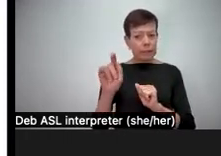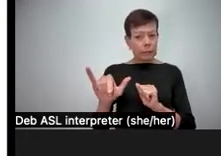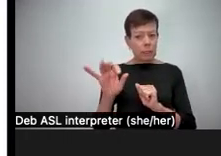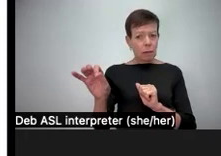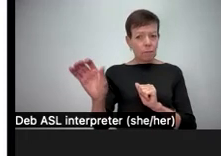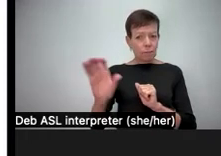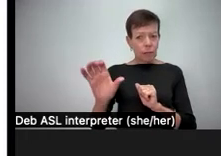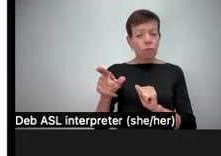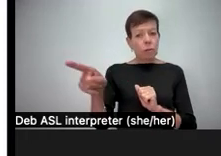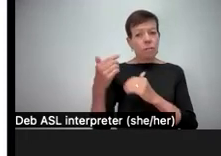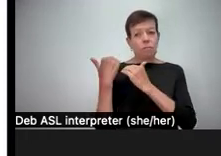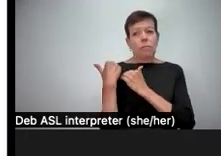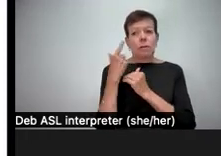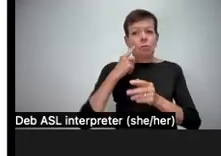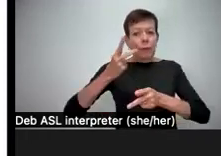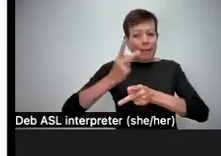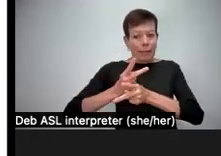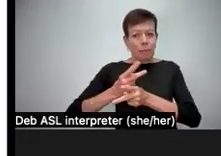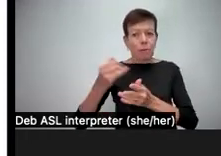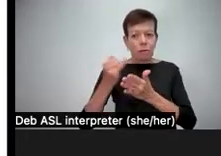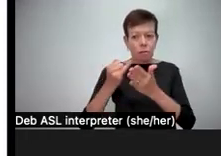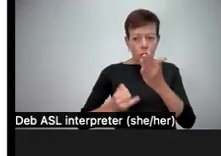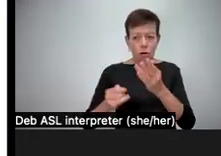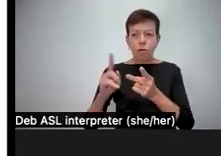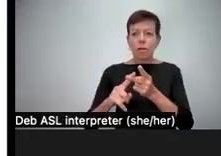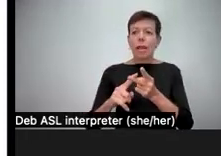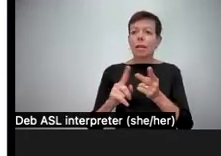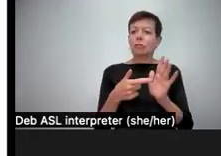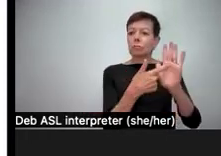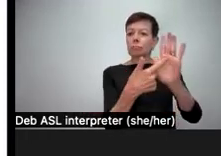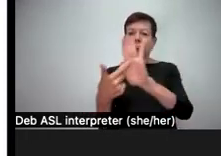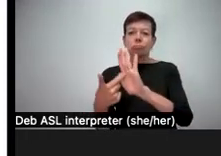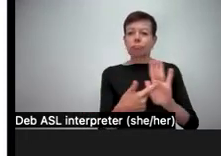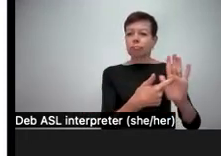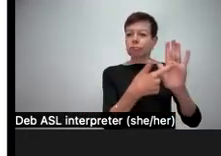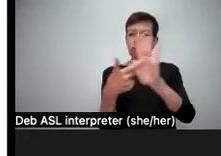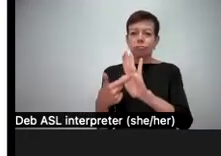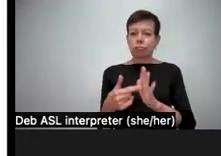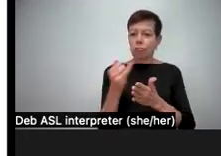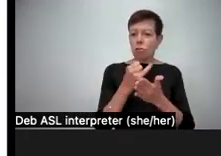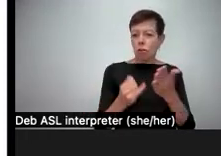piece in the city. And they also work to activate the collection and get it out into the public.